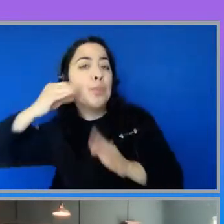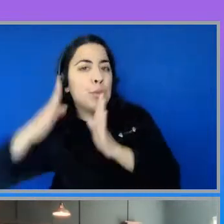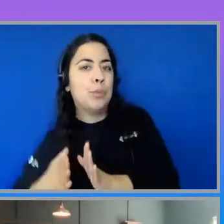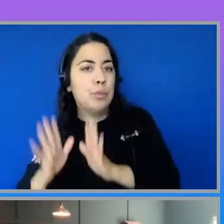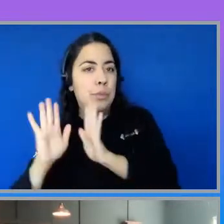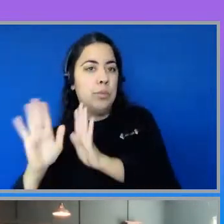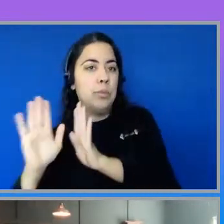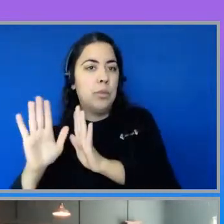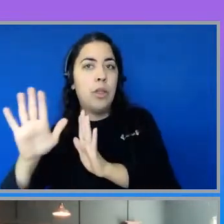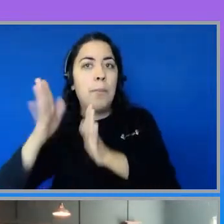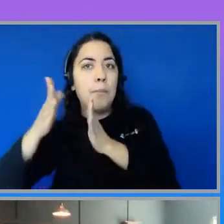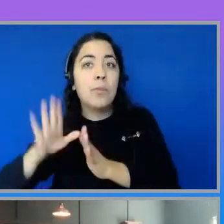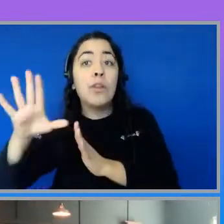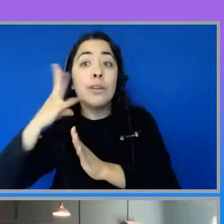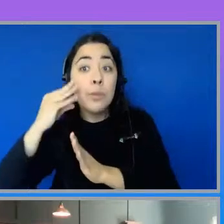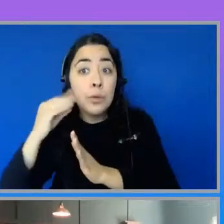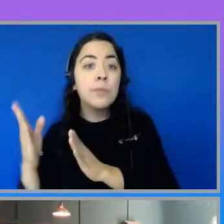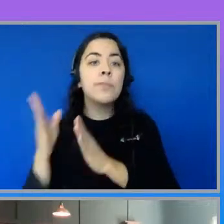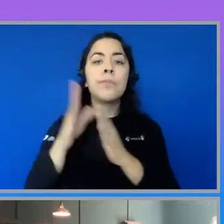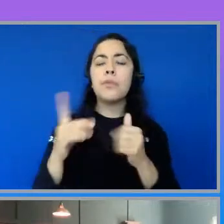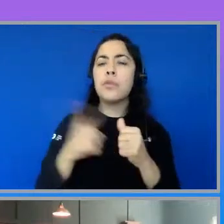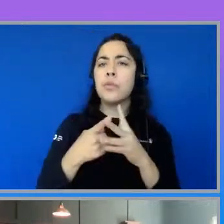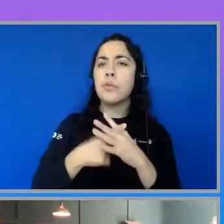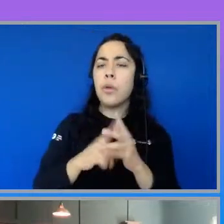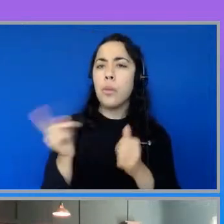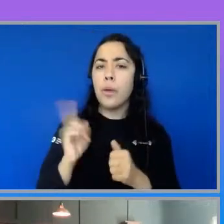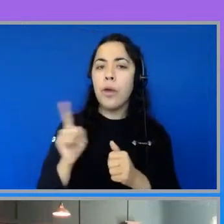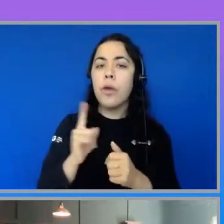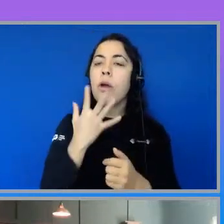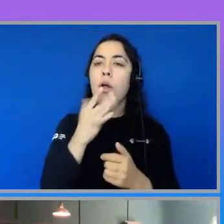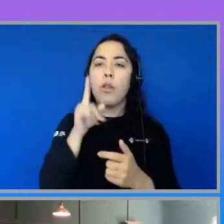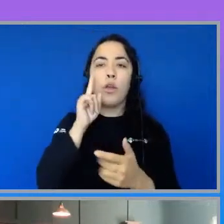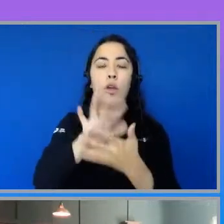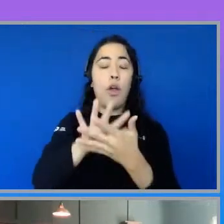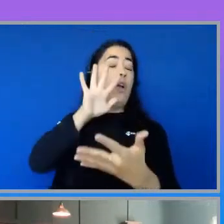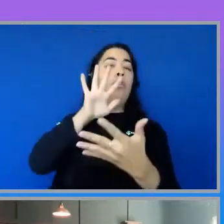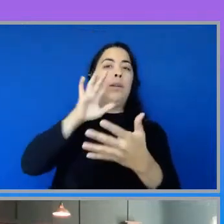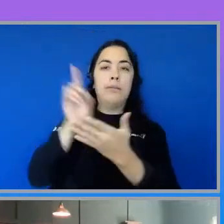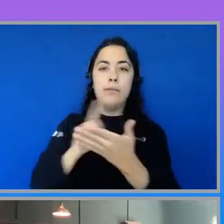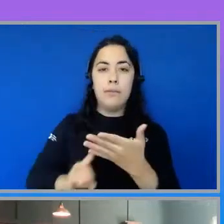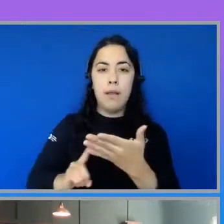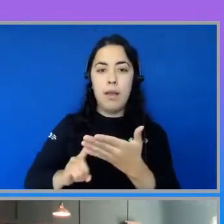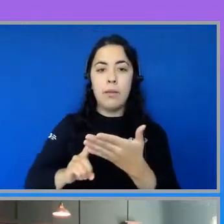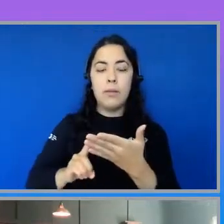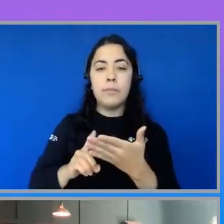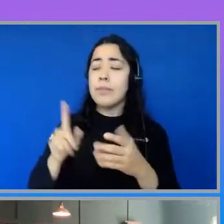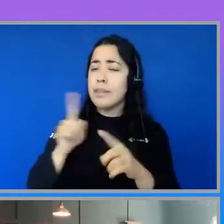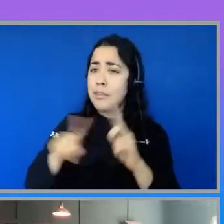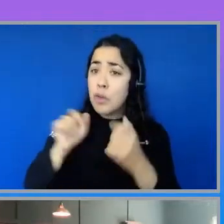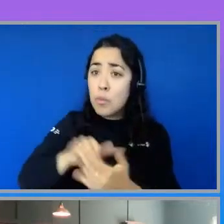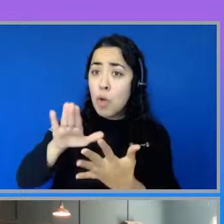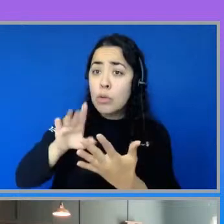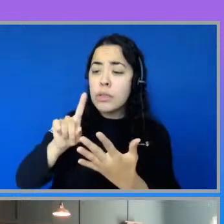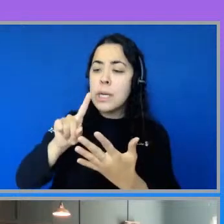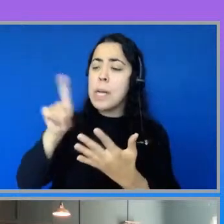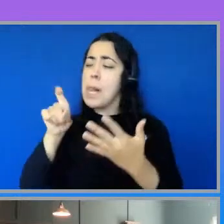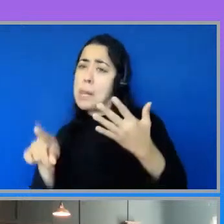contrast, and design. I have a slide here that says color, contrast and design, and it says a different approach with a